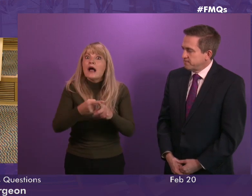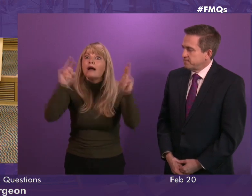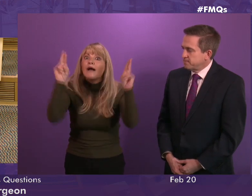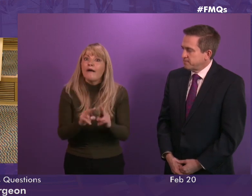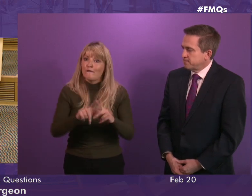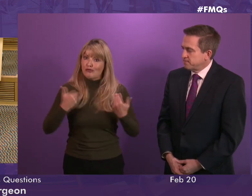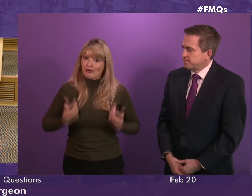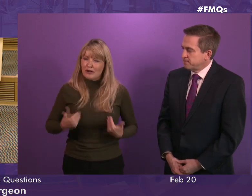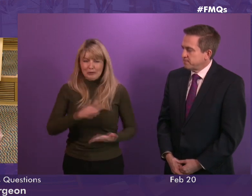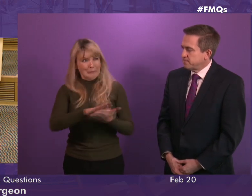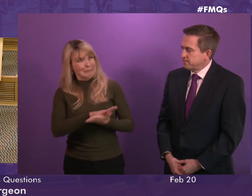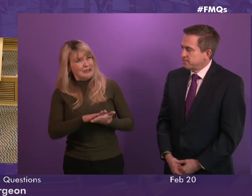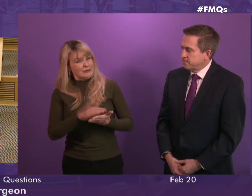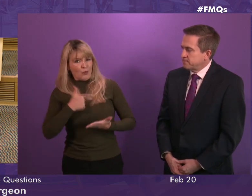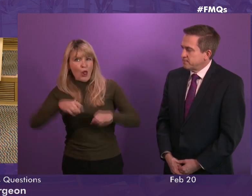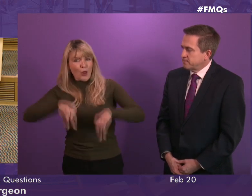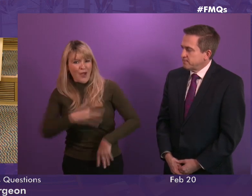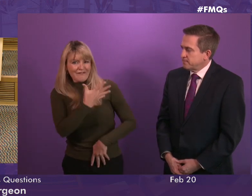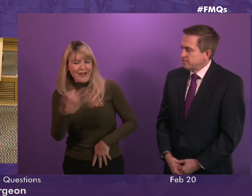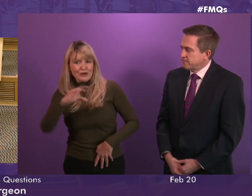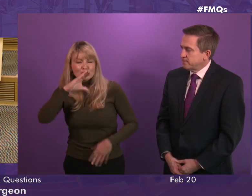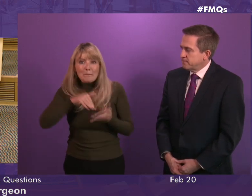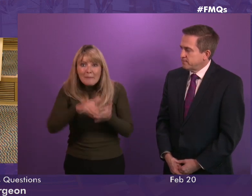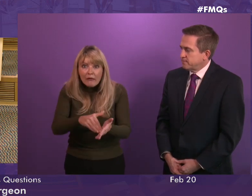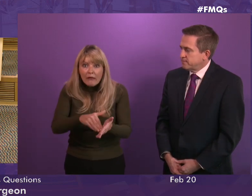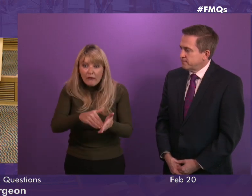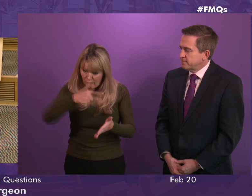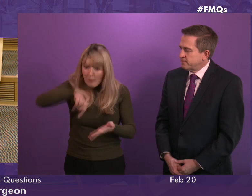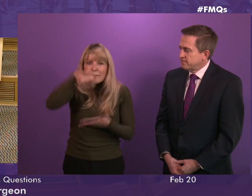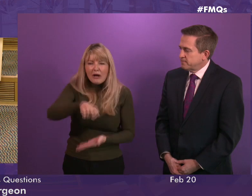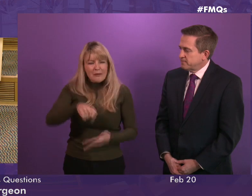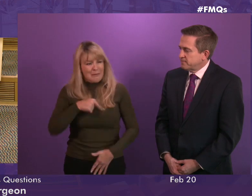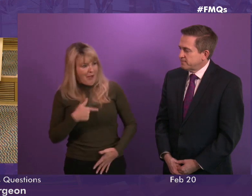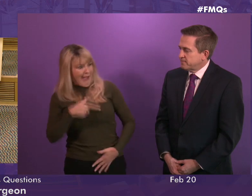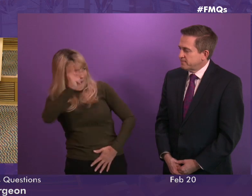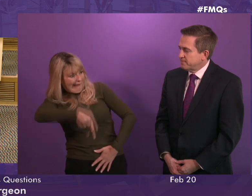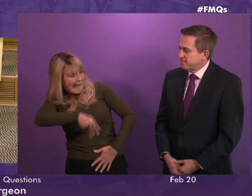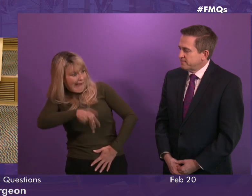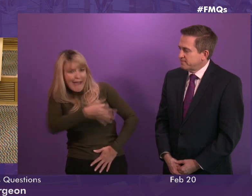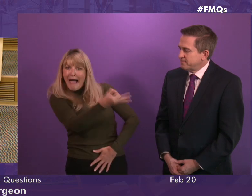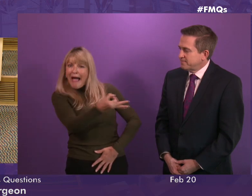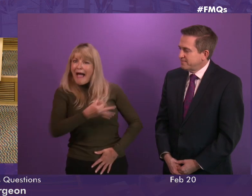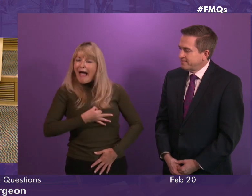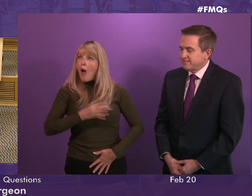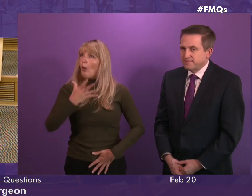another £500 million out of the Scottish budget, yet he makes spending pleas the cost